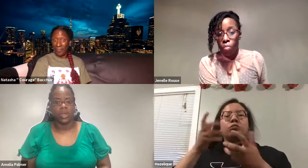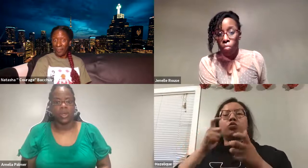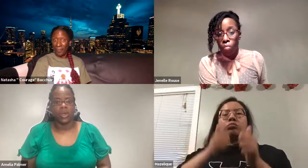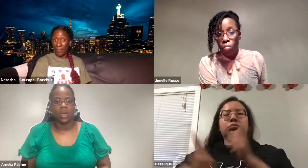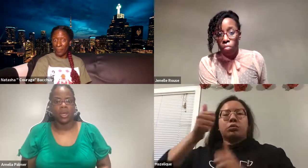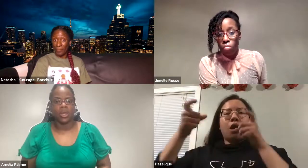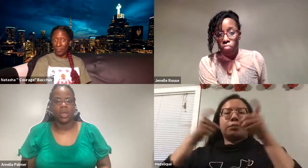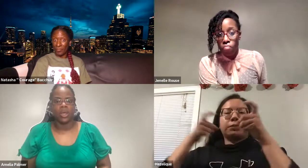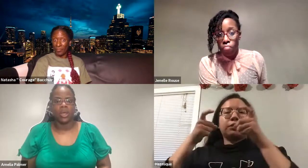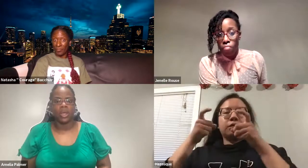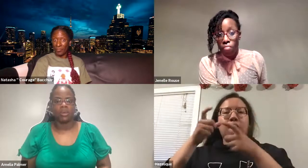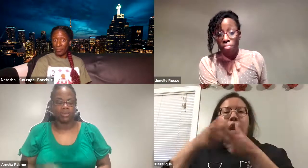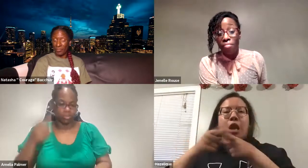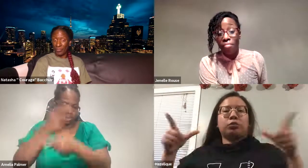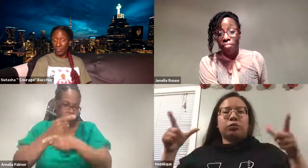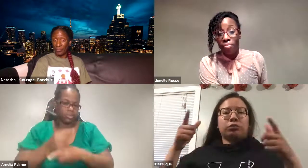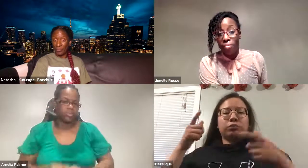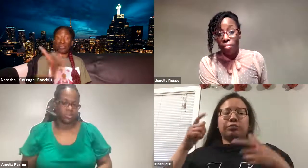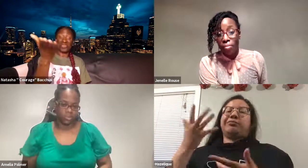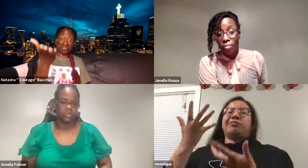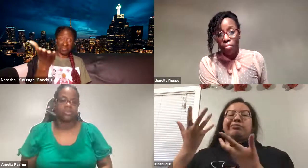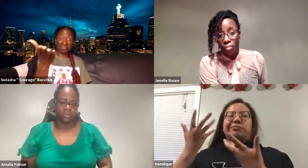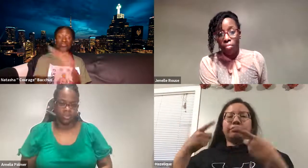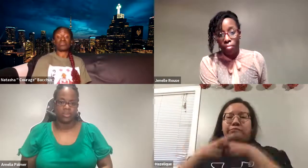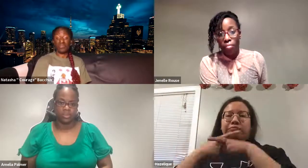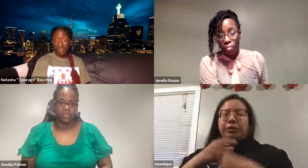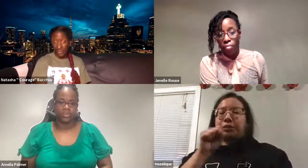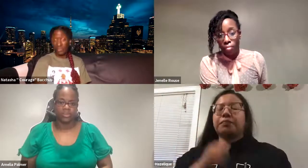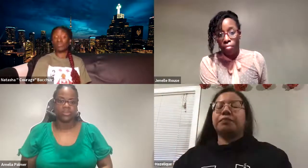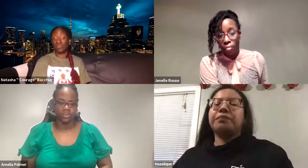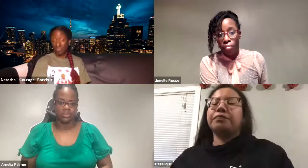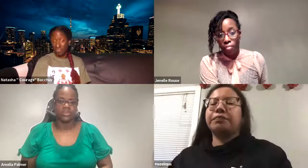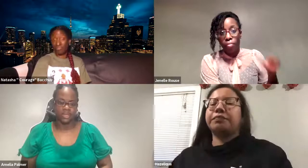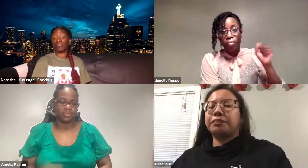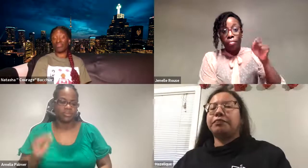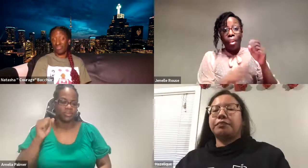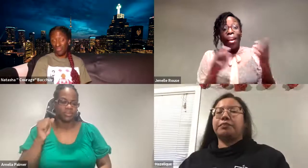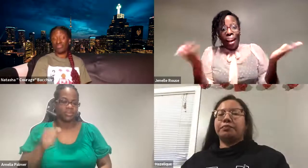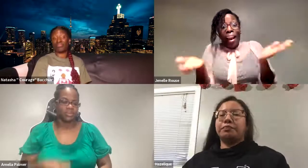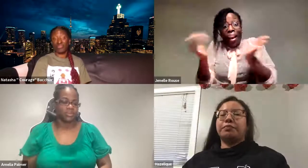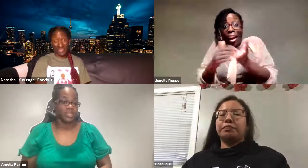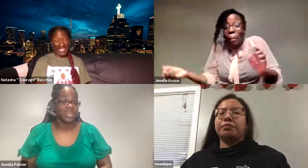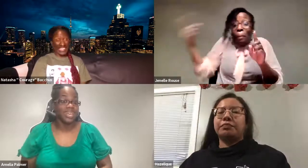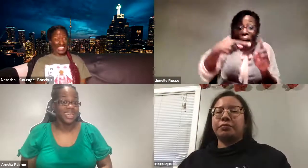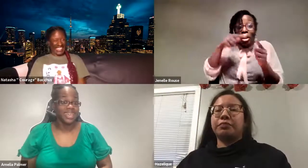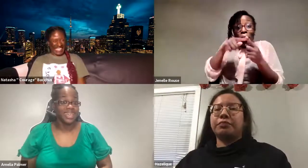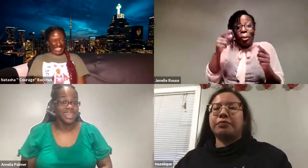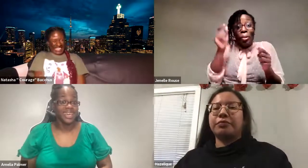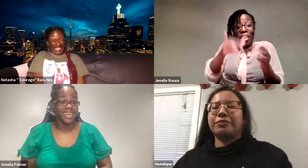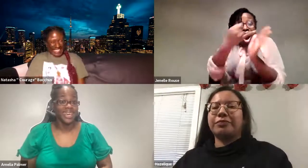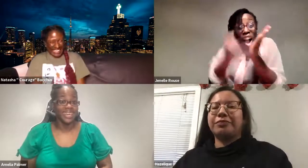oppression because you know you start to see the dominant language and that starts